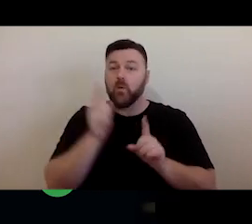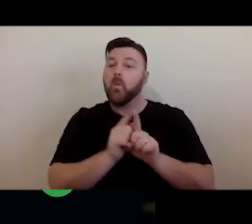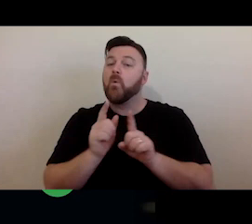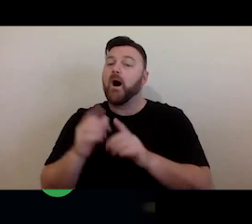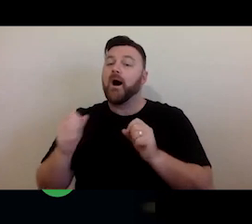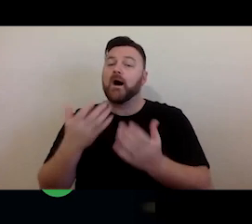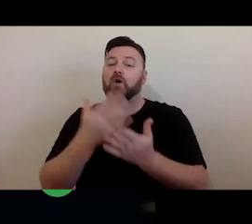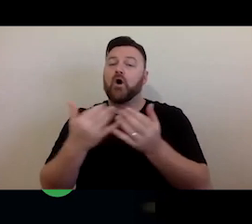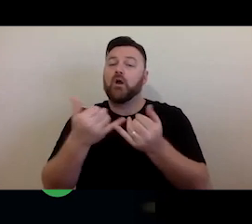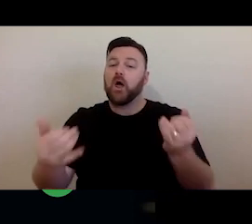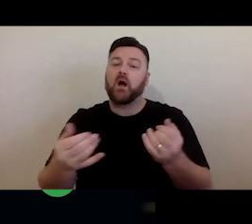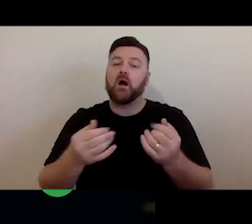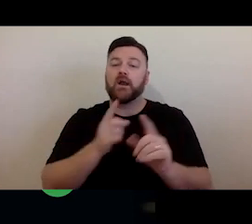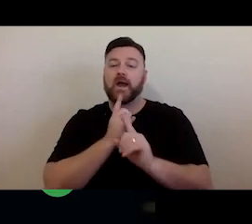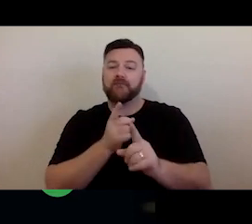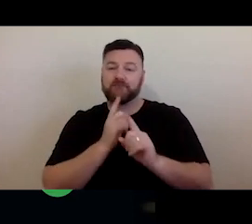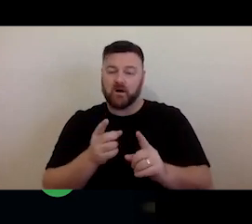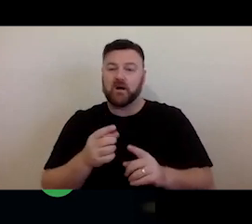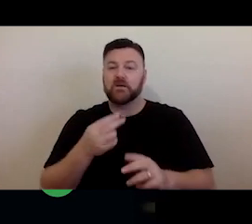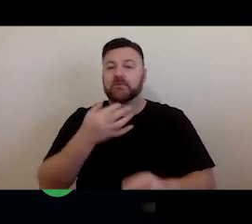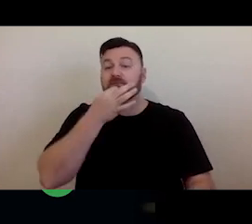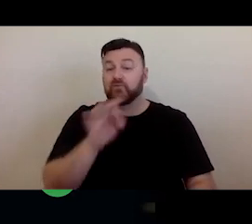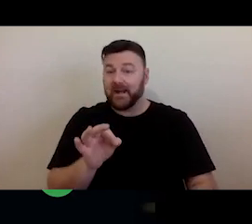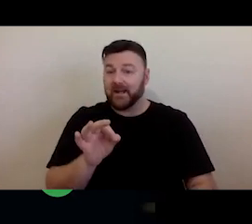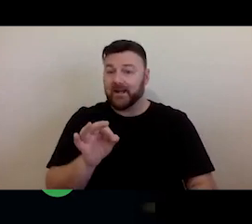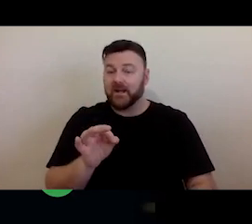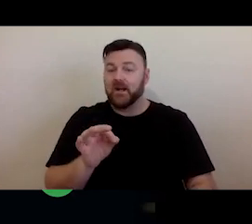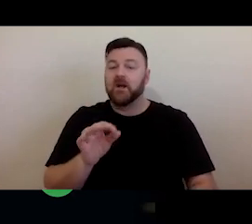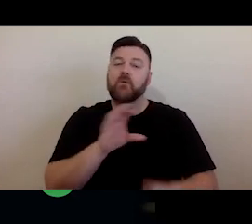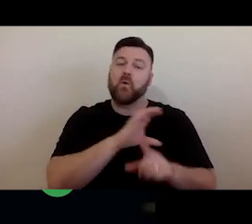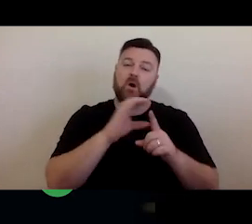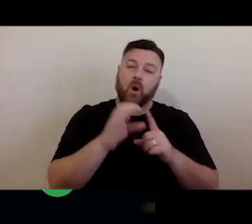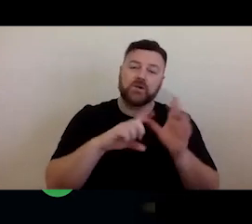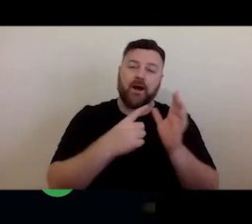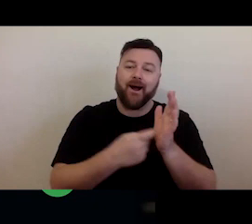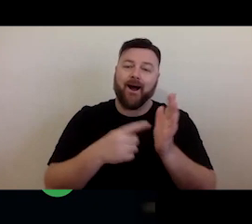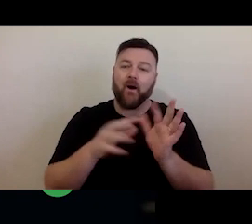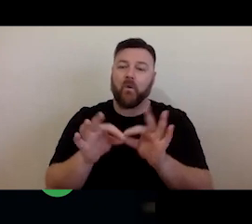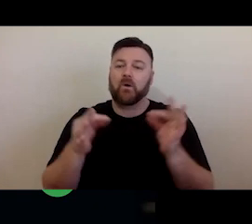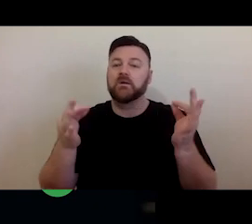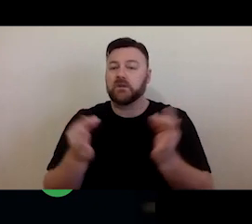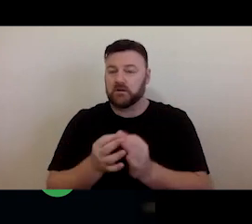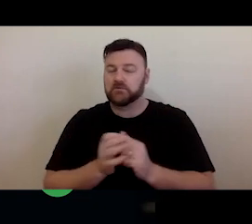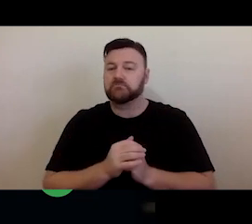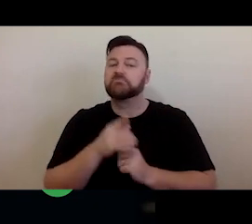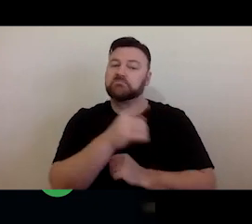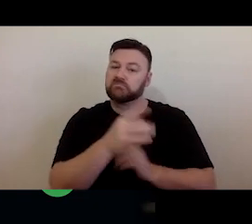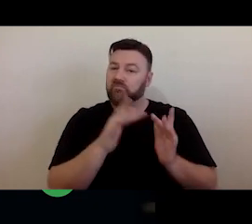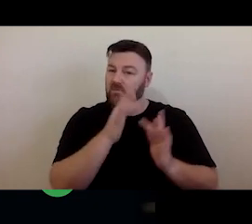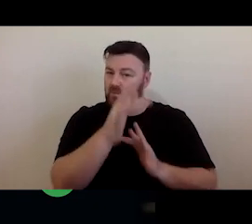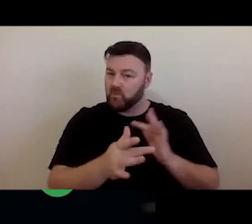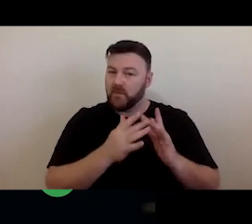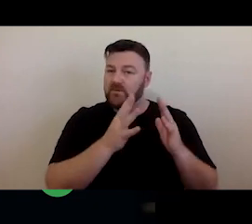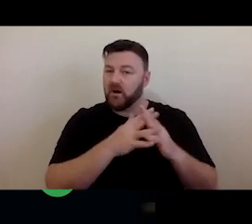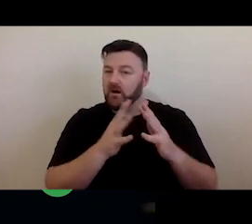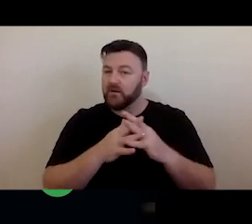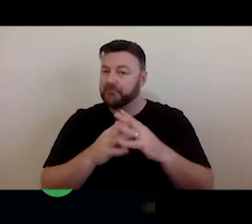sectional >> If you go to copyright.org.au, you can find